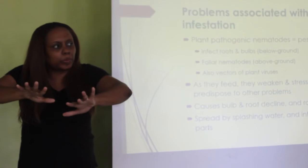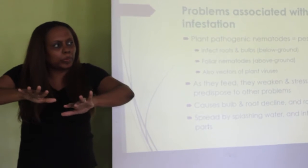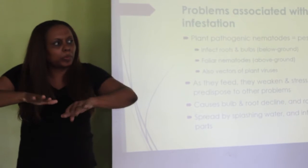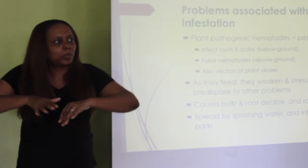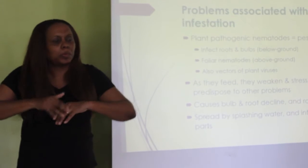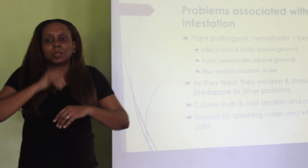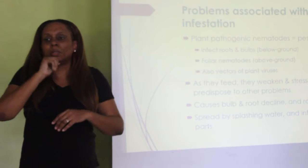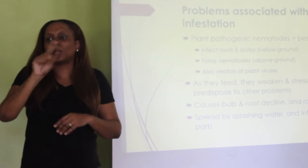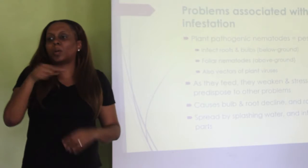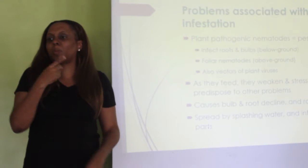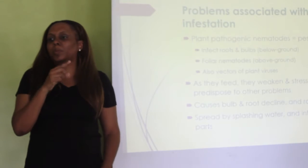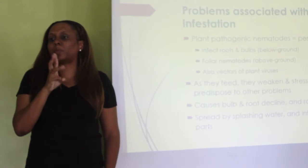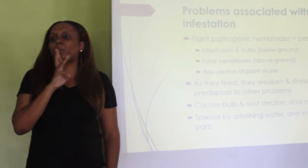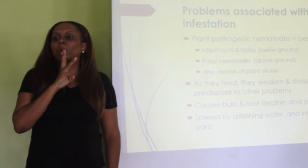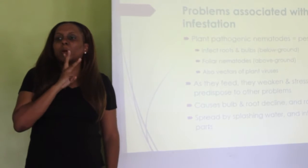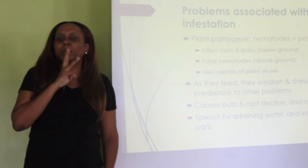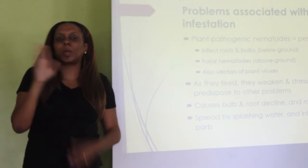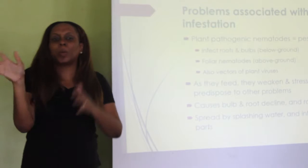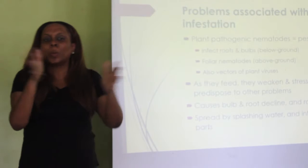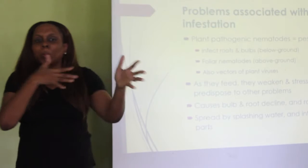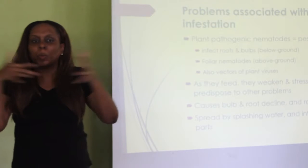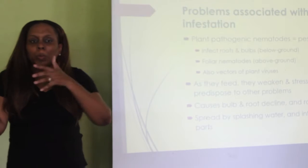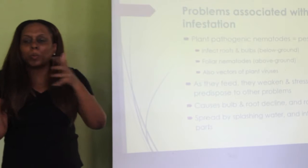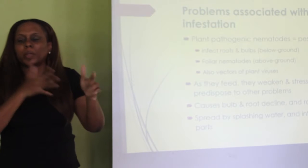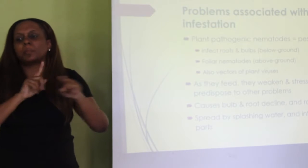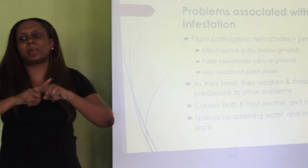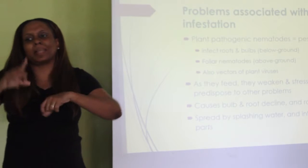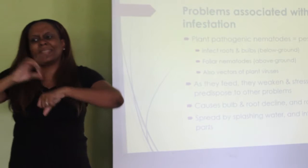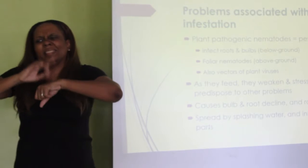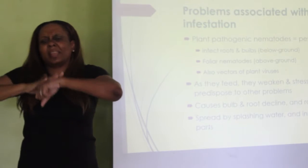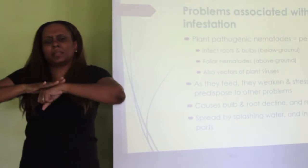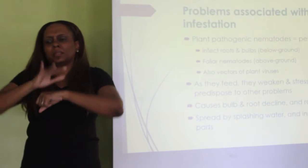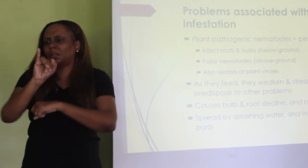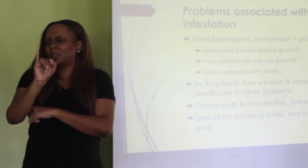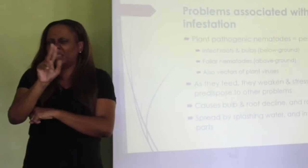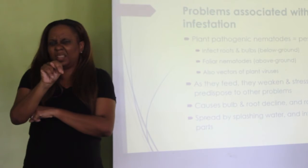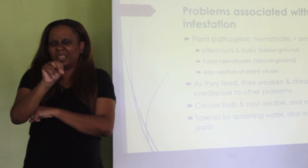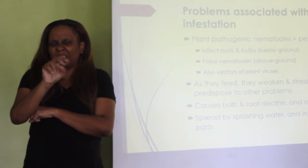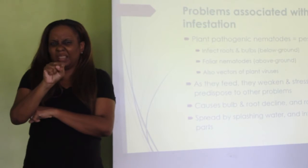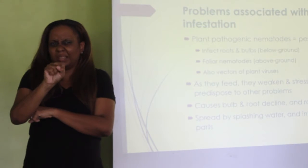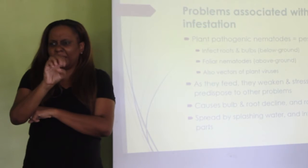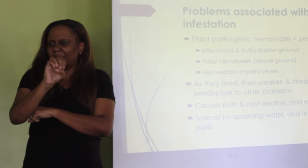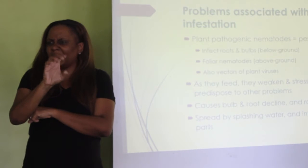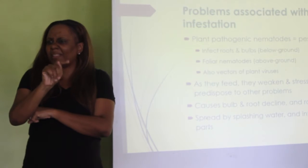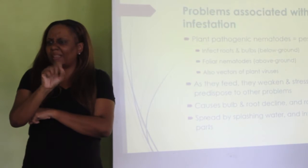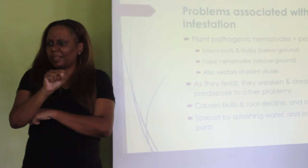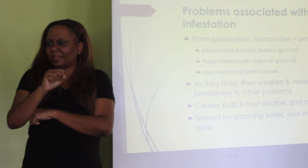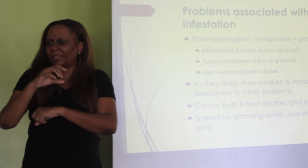only by water and wind but also what it says and these nema source are normally um under the gum